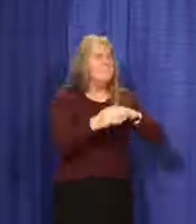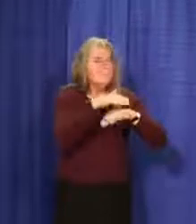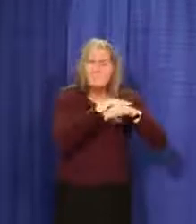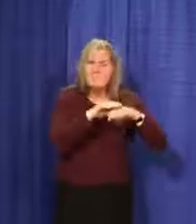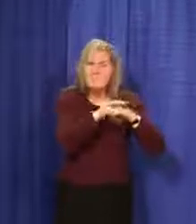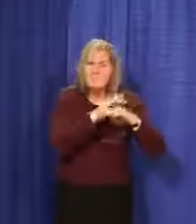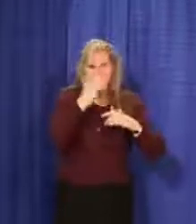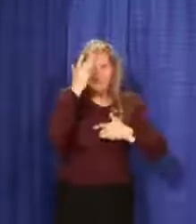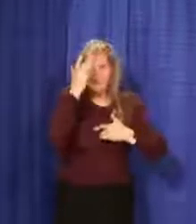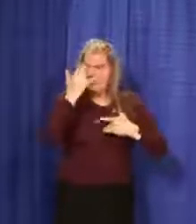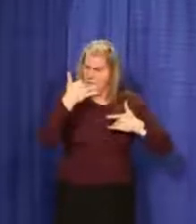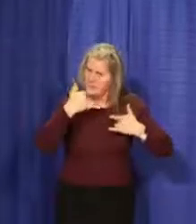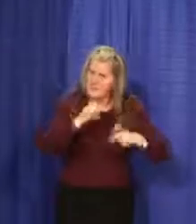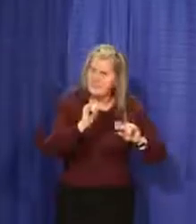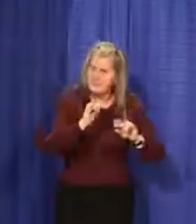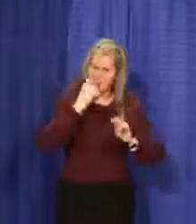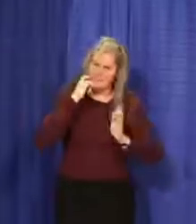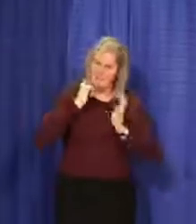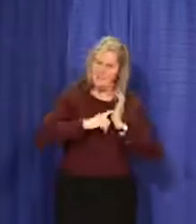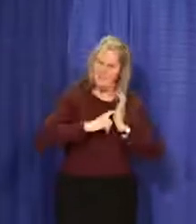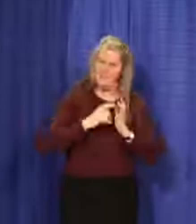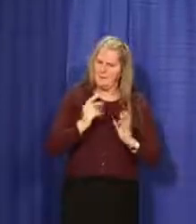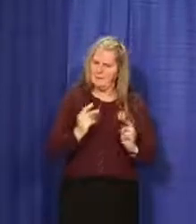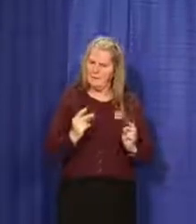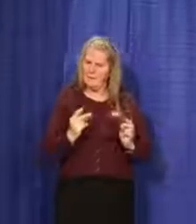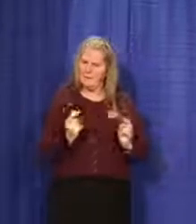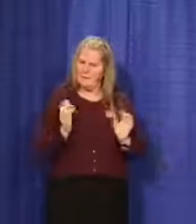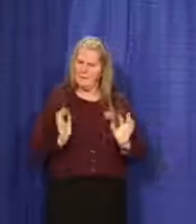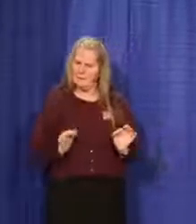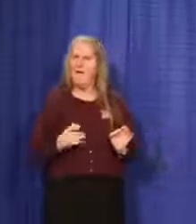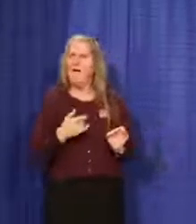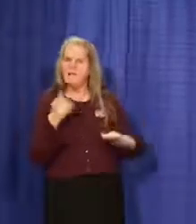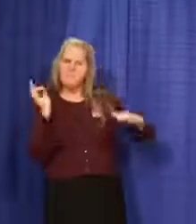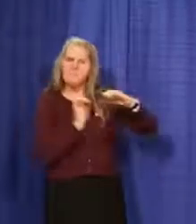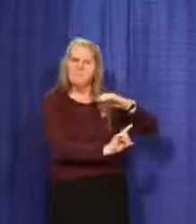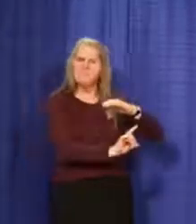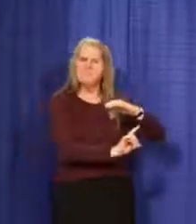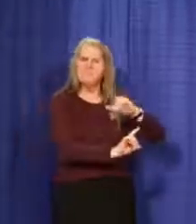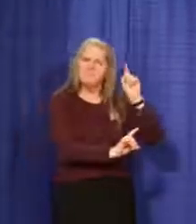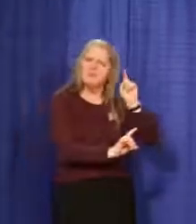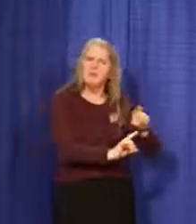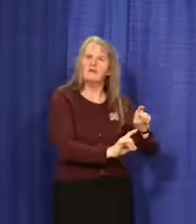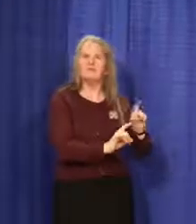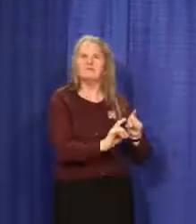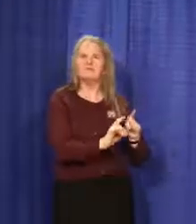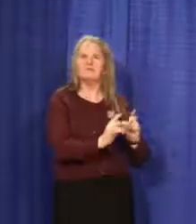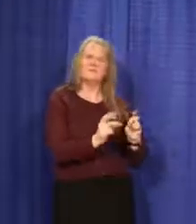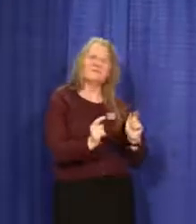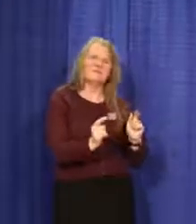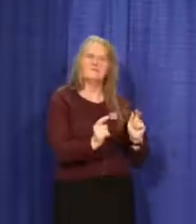the mildest of symptoms, as it is critical to recognize and react as needed. Meaning that immediate social